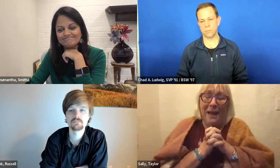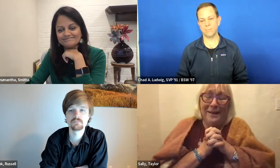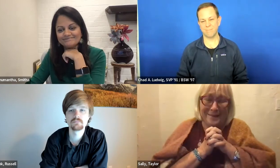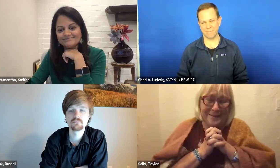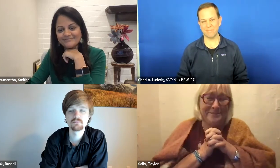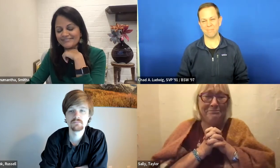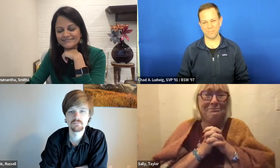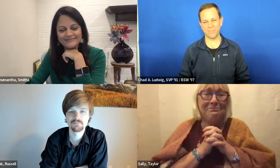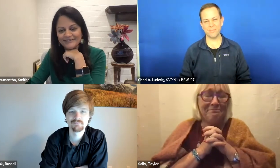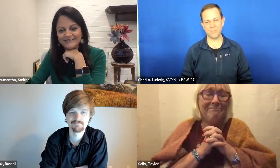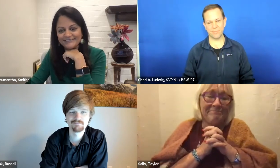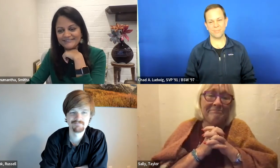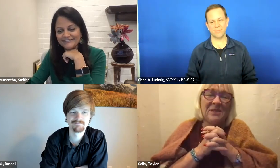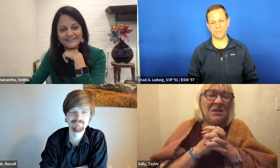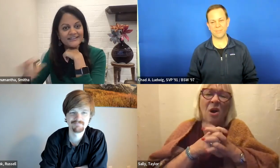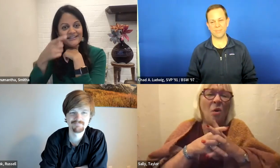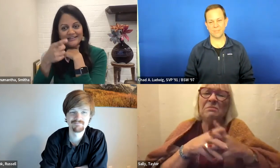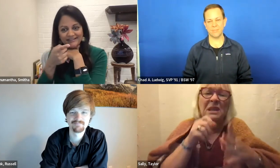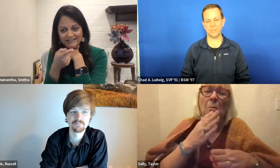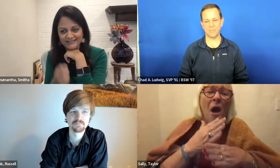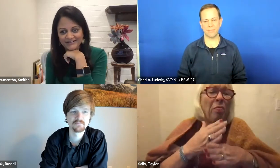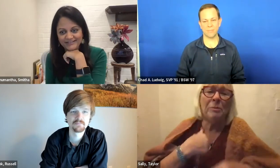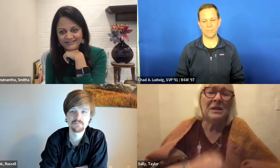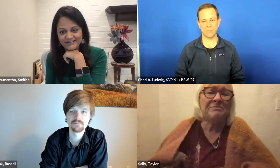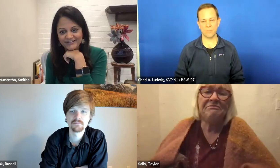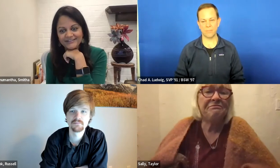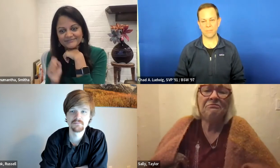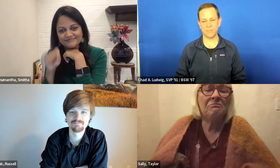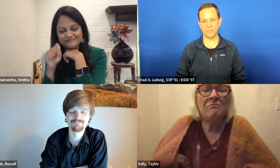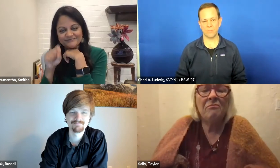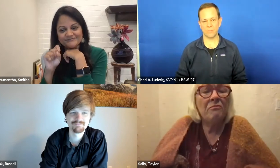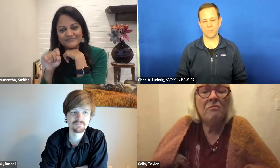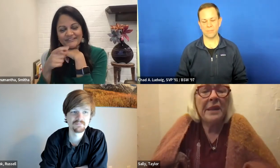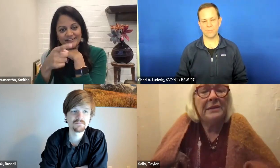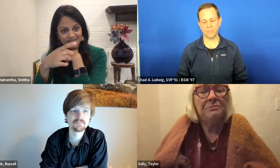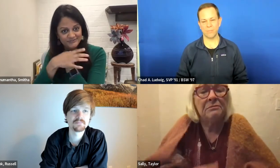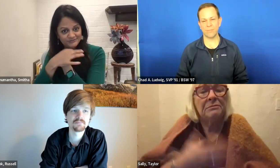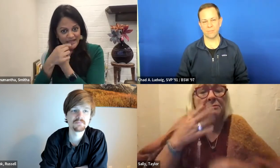"Well, OK. This is what's going to happen," but, you know, I think that it didn't bother me. I think that you just have to go with it.